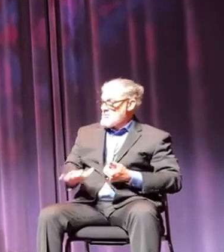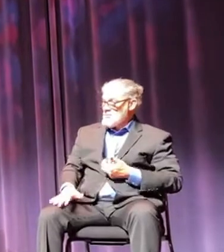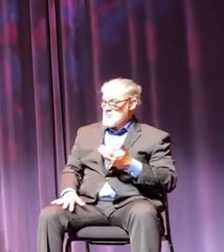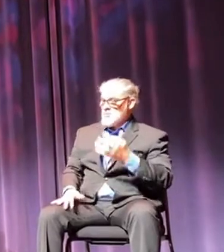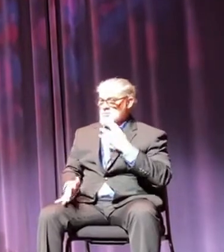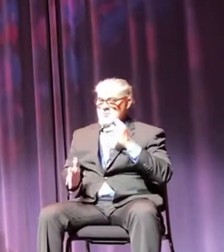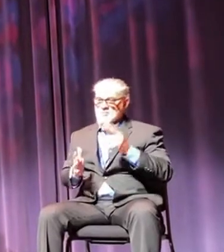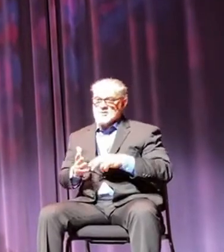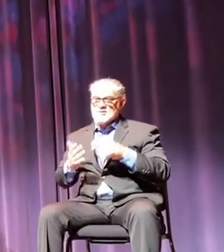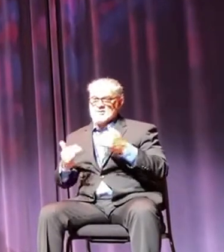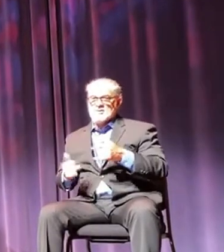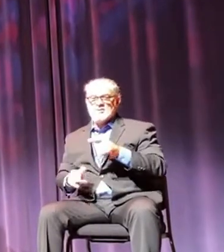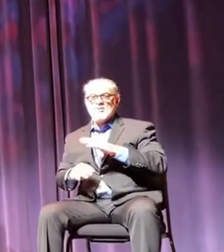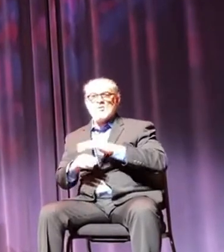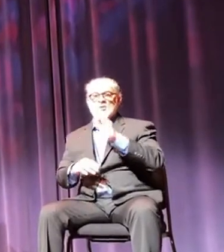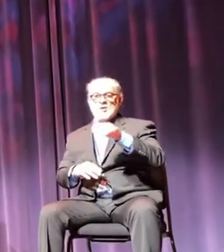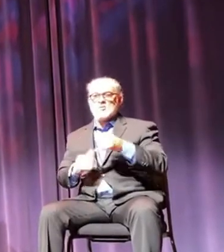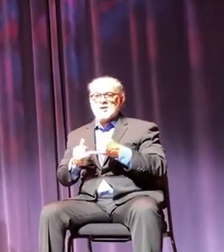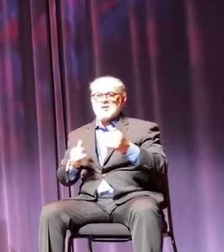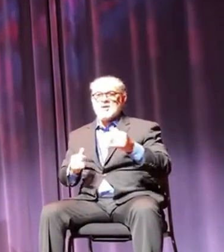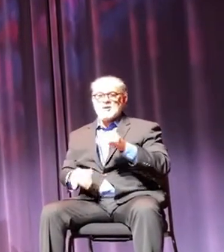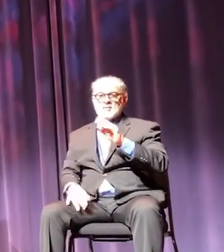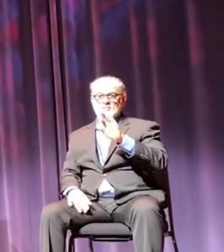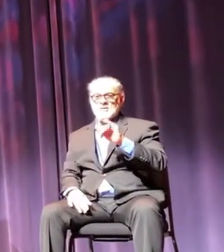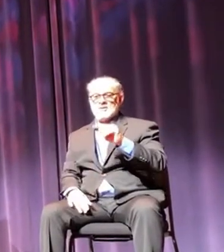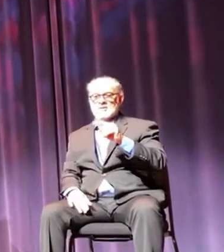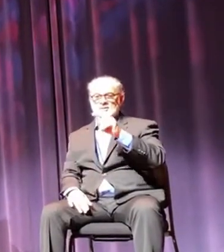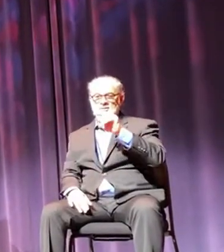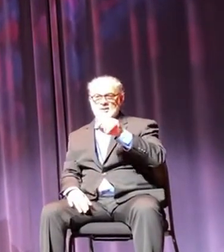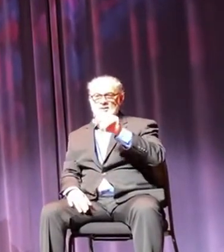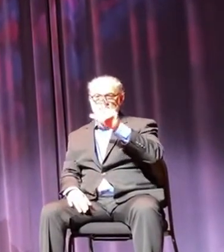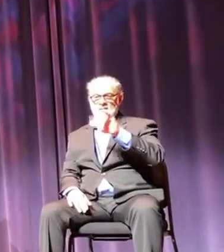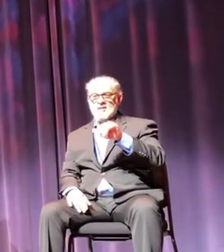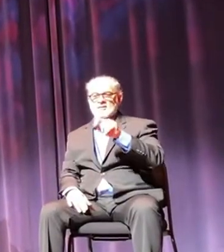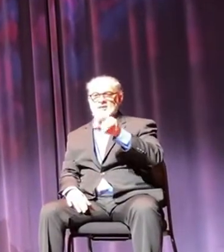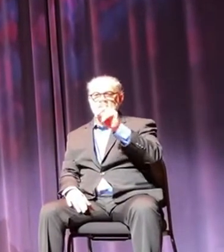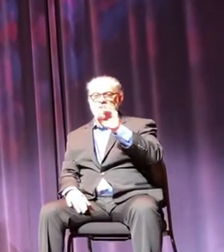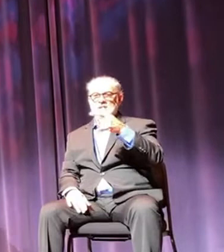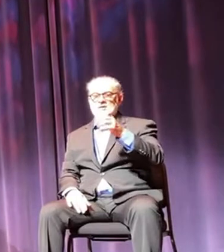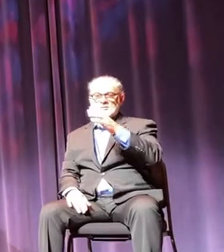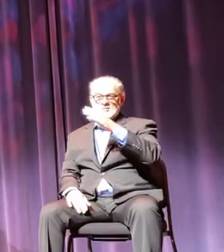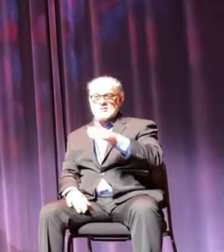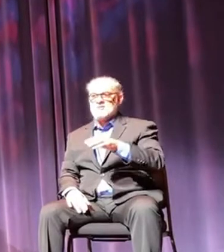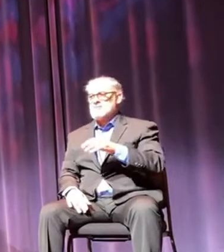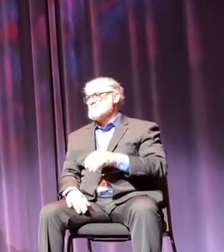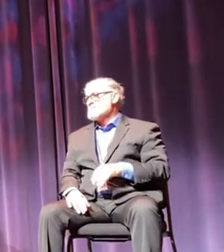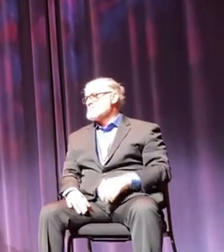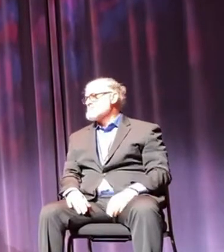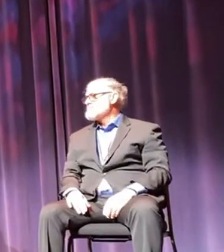can be found by going online to bit.ly/dodgexlambda, in all lowercase.